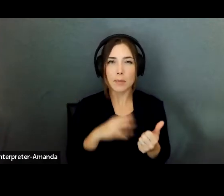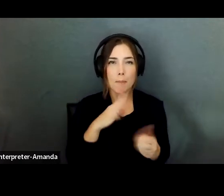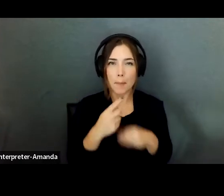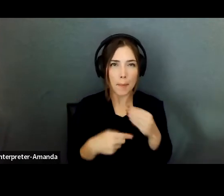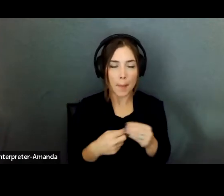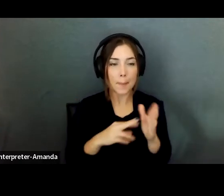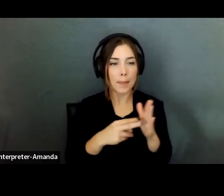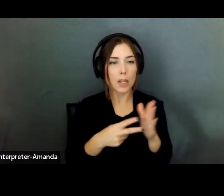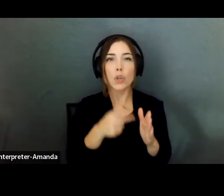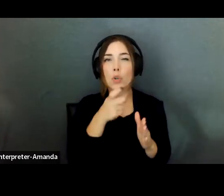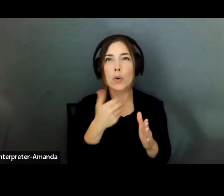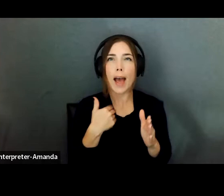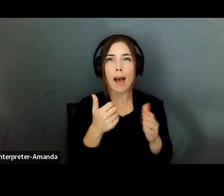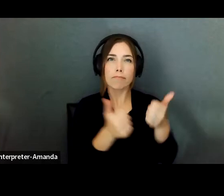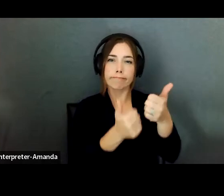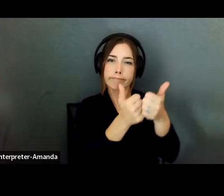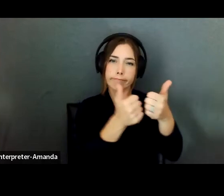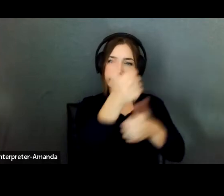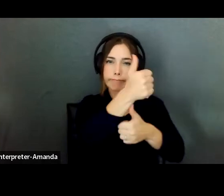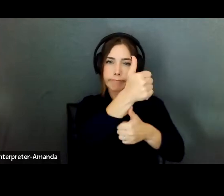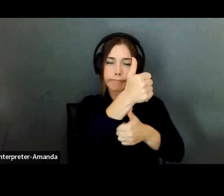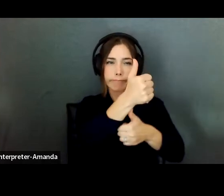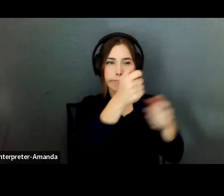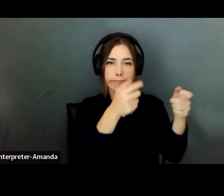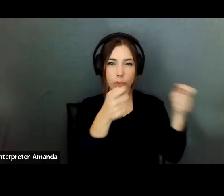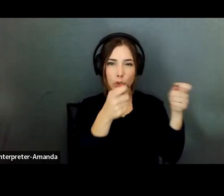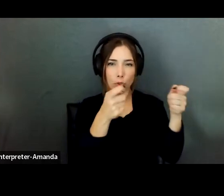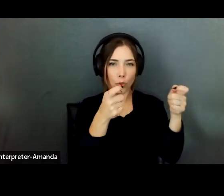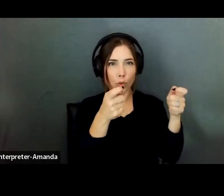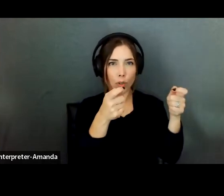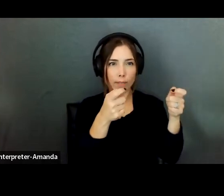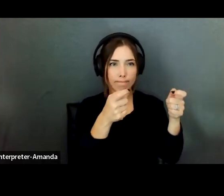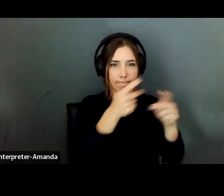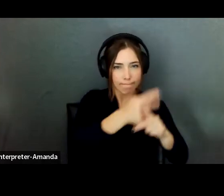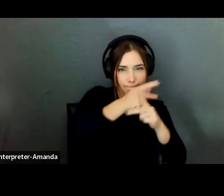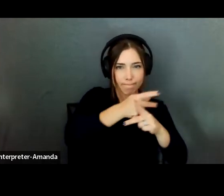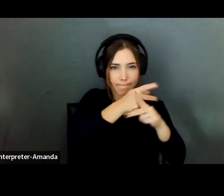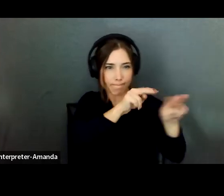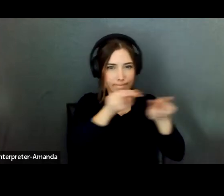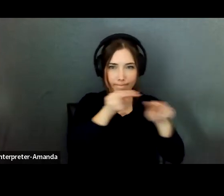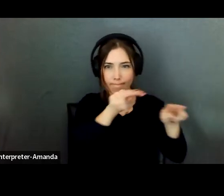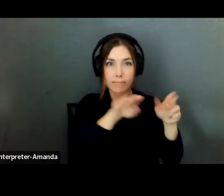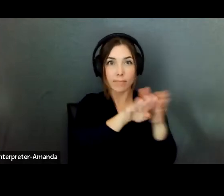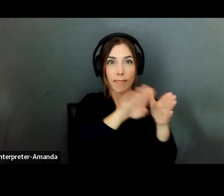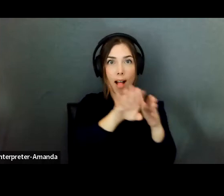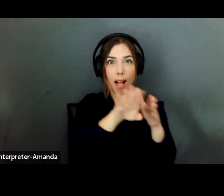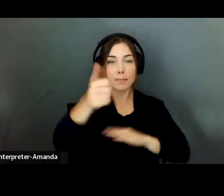oversight sort of control overseeing development and implementation and compliance when it